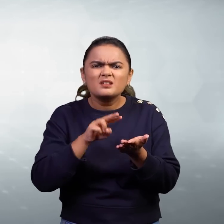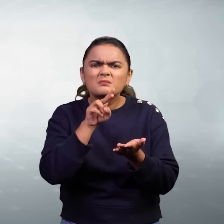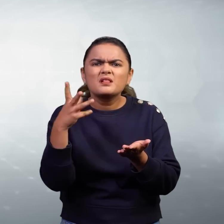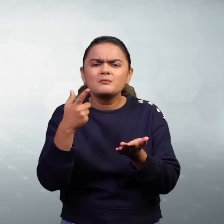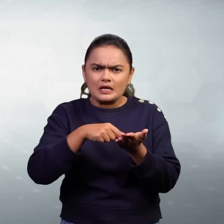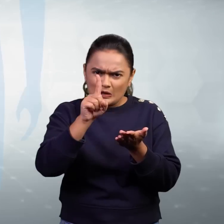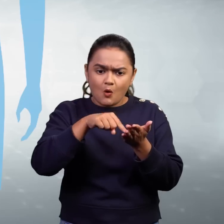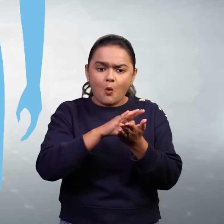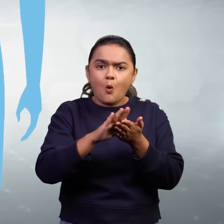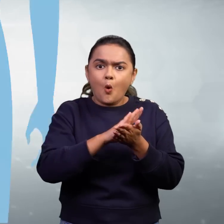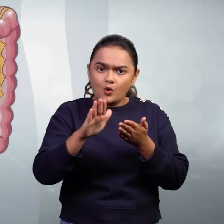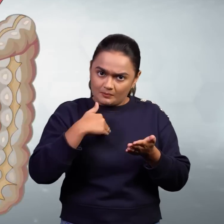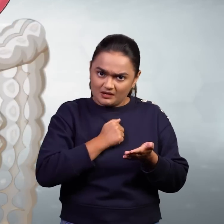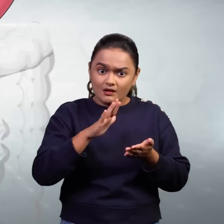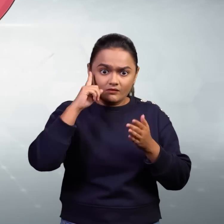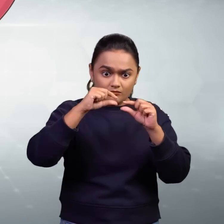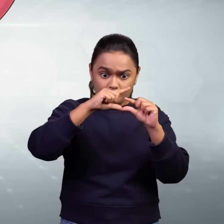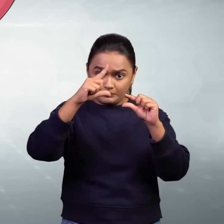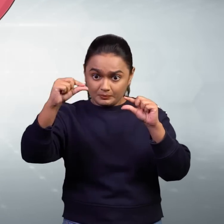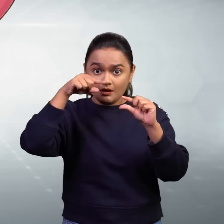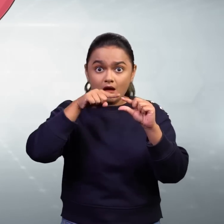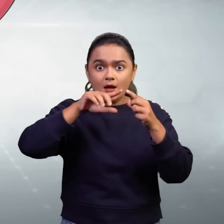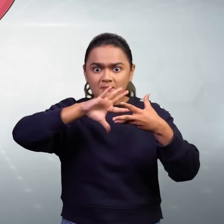Insulin is a hormone released by the pancreas.